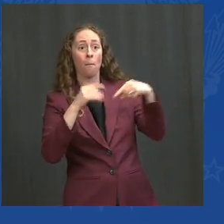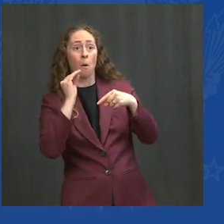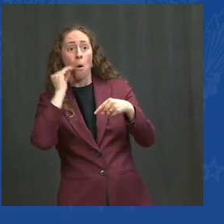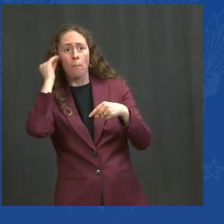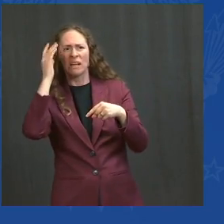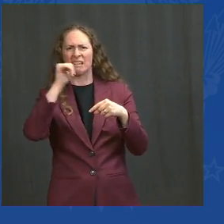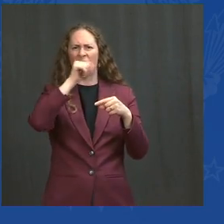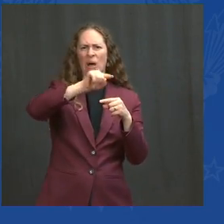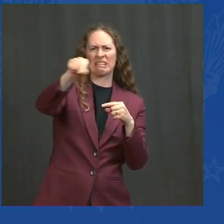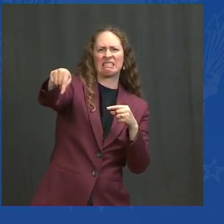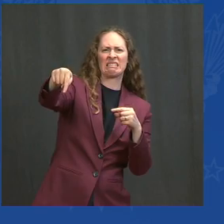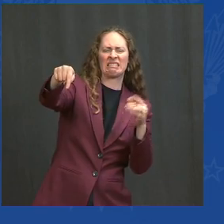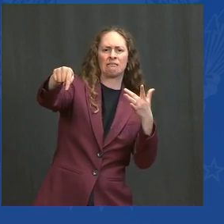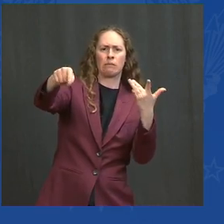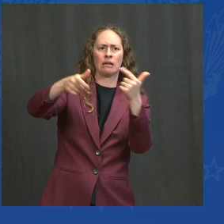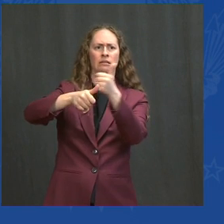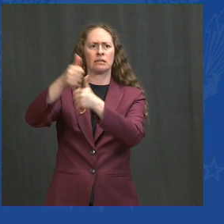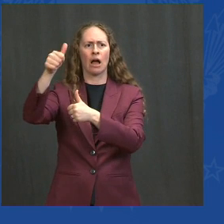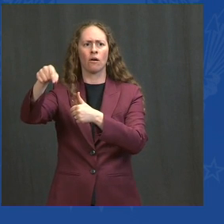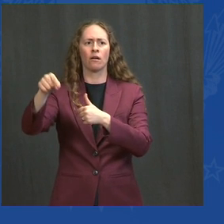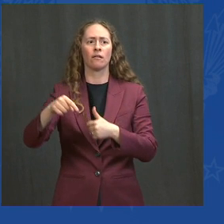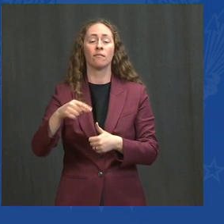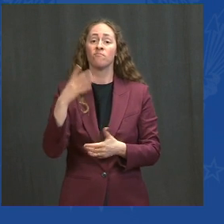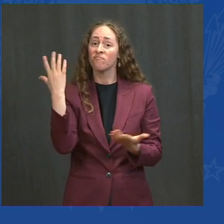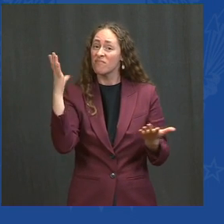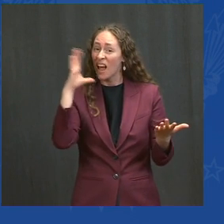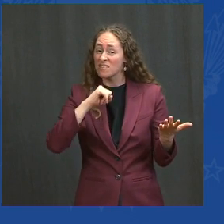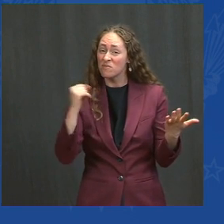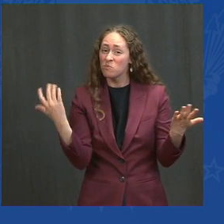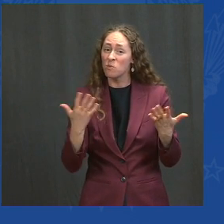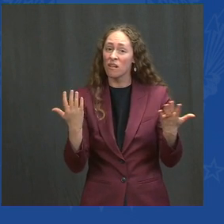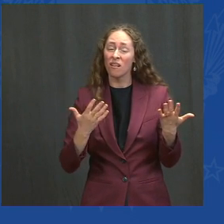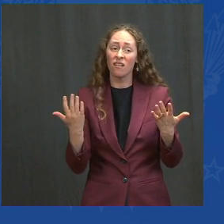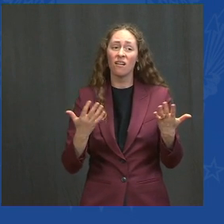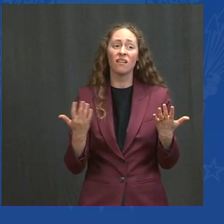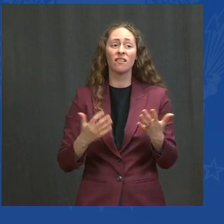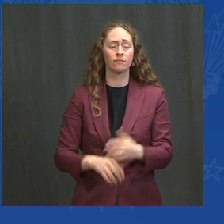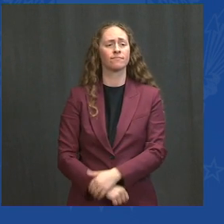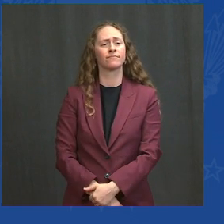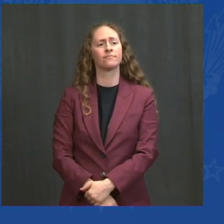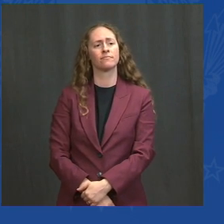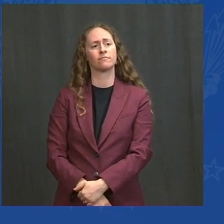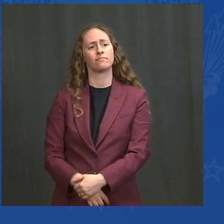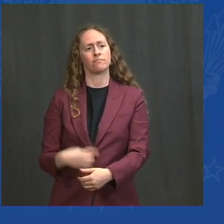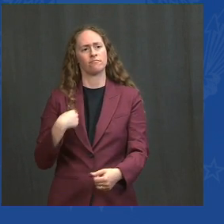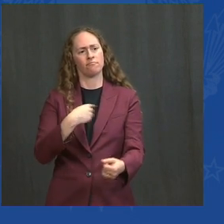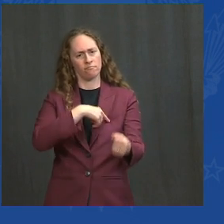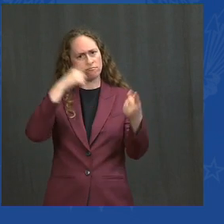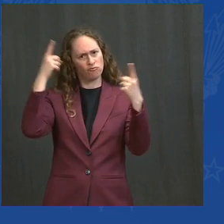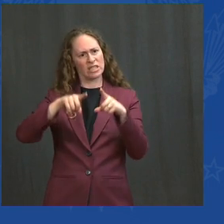Well, guess what? We got an agreement to invest $11 billion to help cities and localities